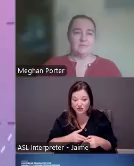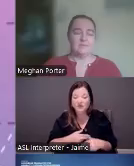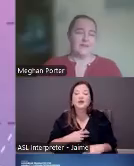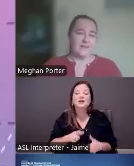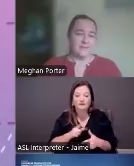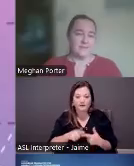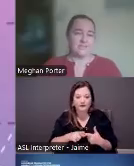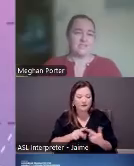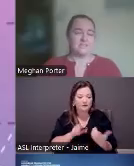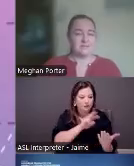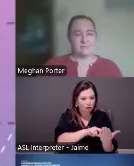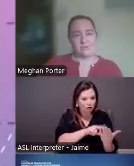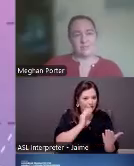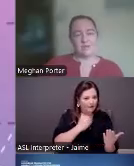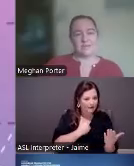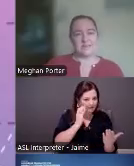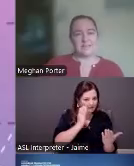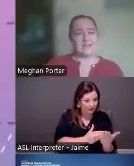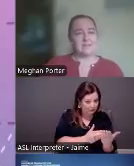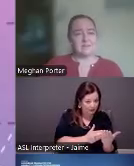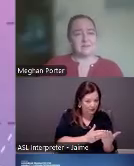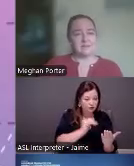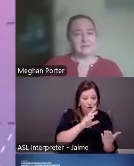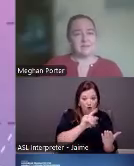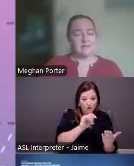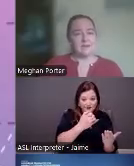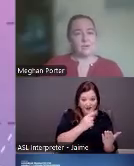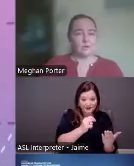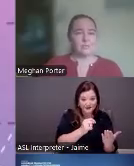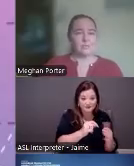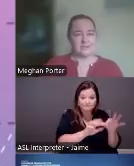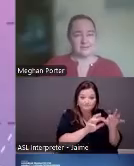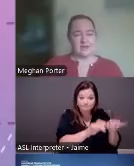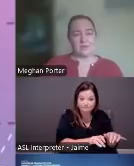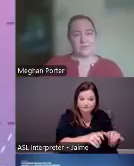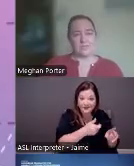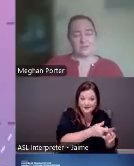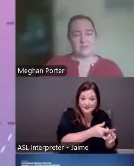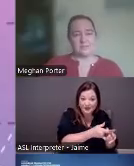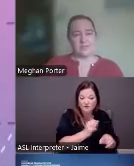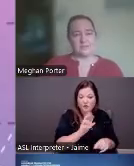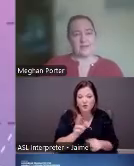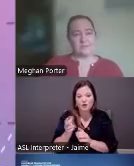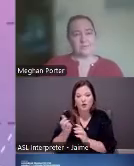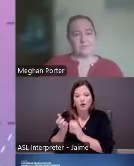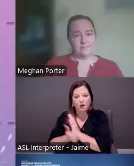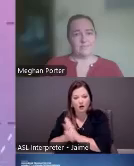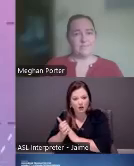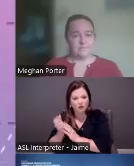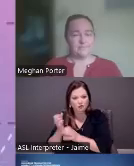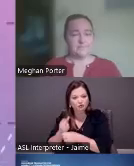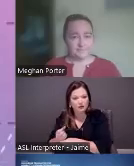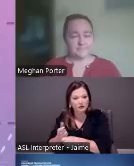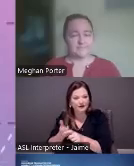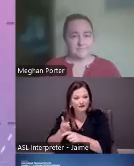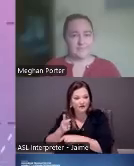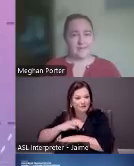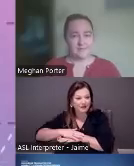if it had an image, was the alt text handwritten, or was it auto generated by the platform?